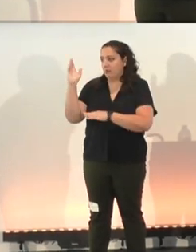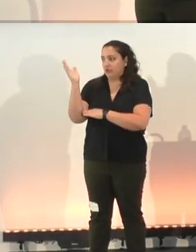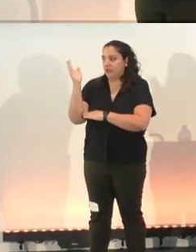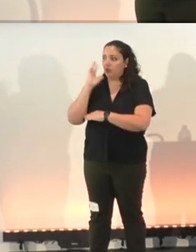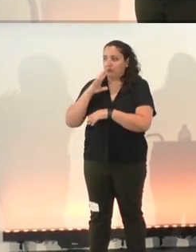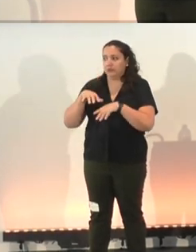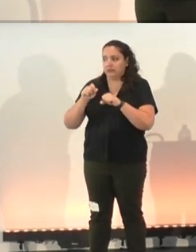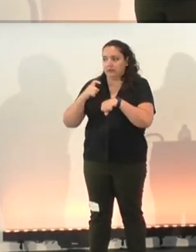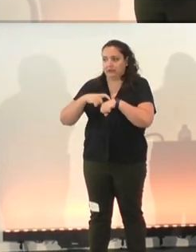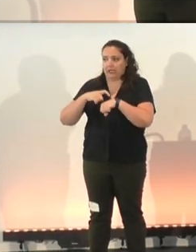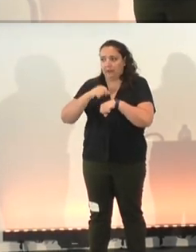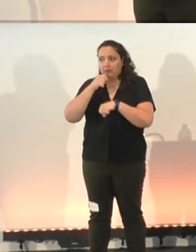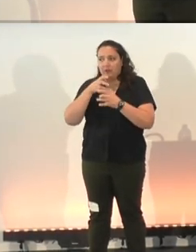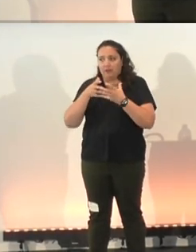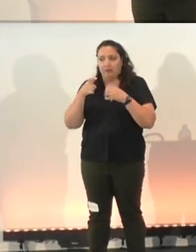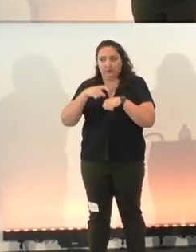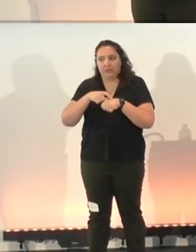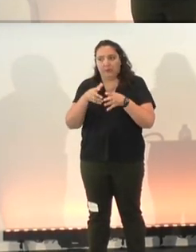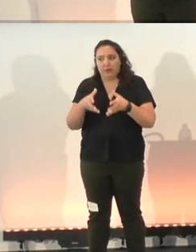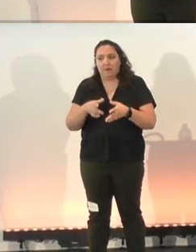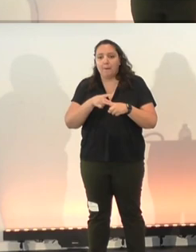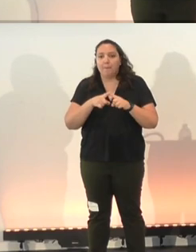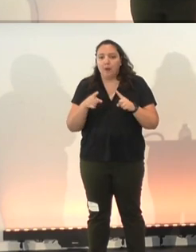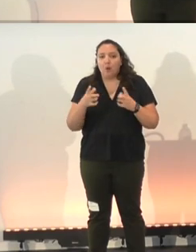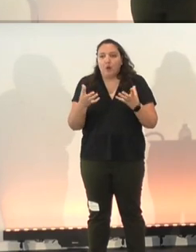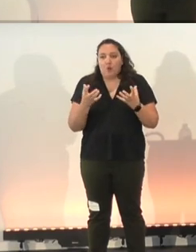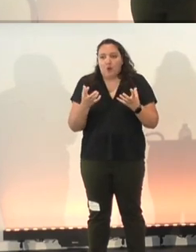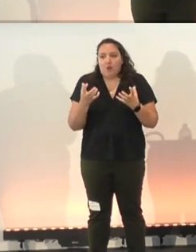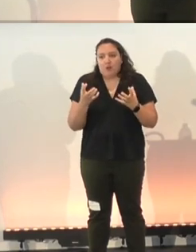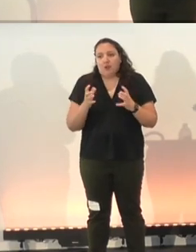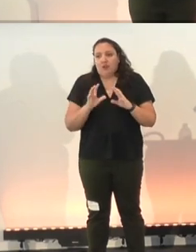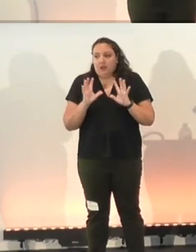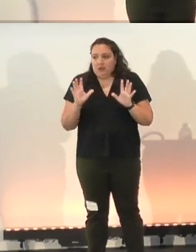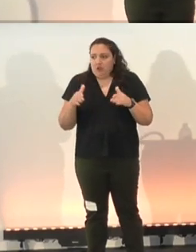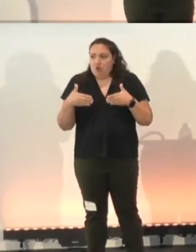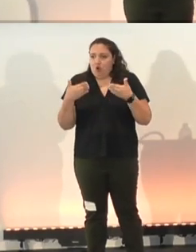did not know how much time we would have laughed but we would like to offer the opportunity for